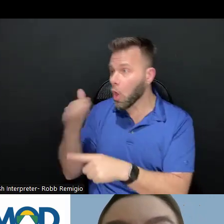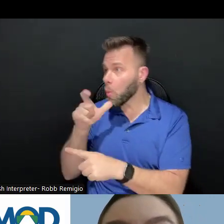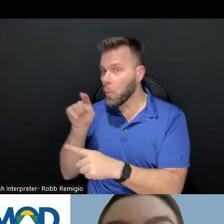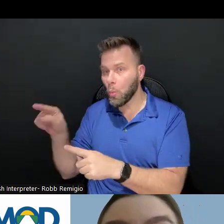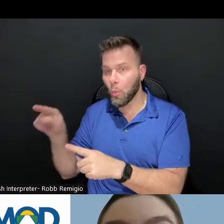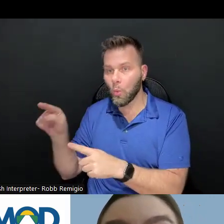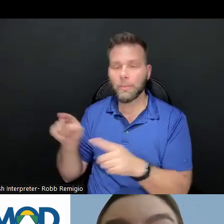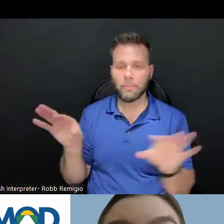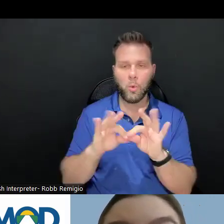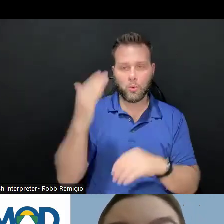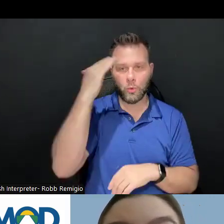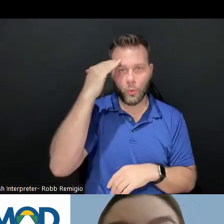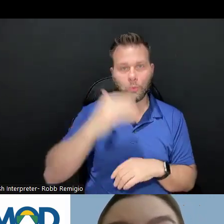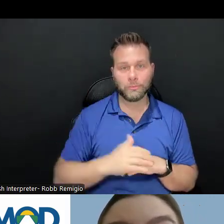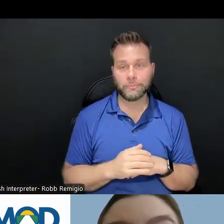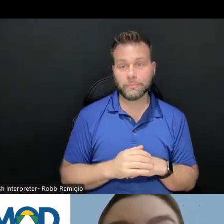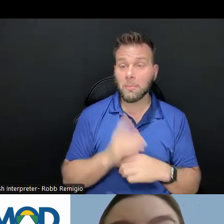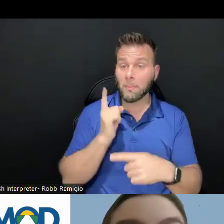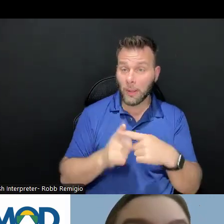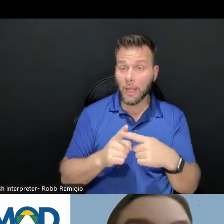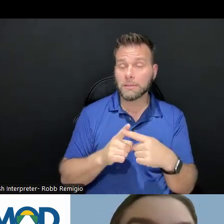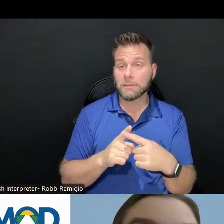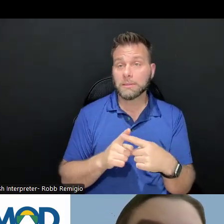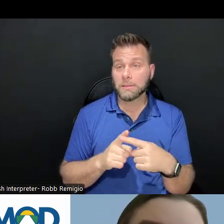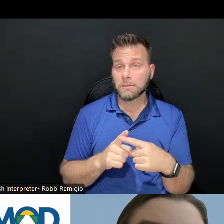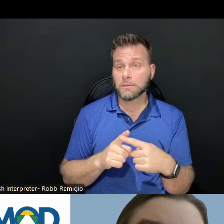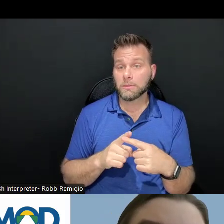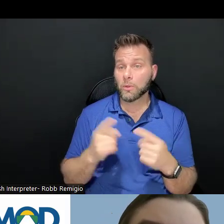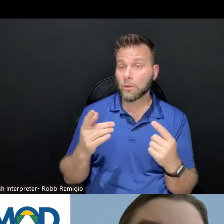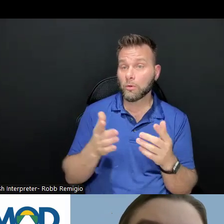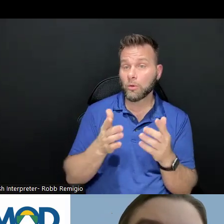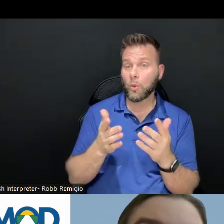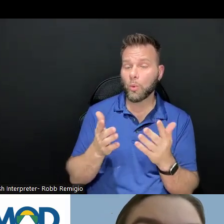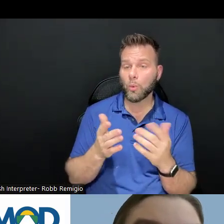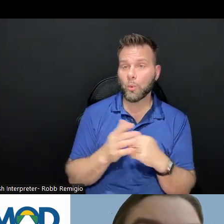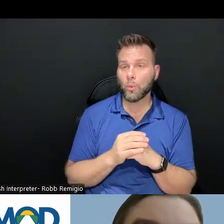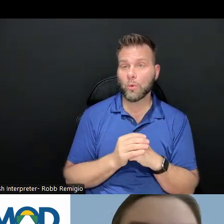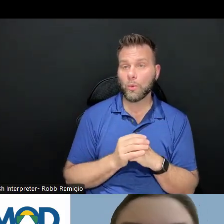Those sorts of things. And it also includes knowing, you know, what requests are more